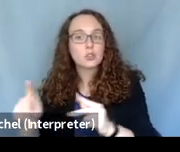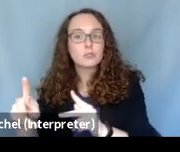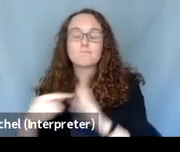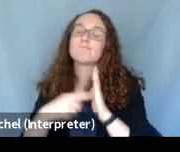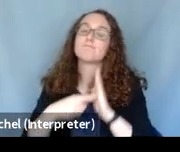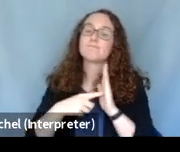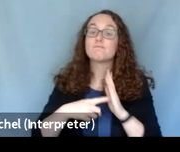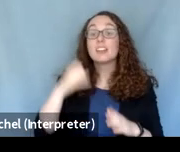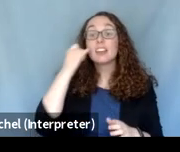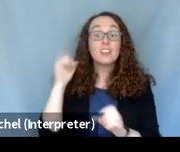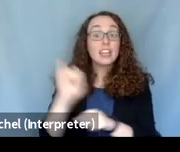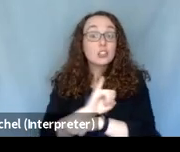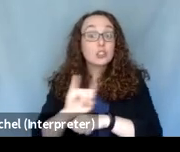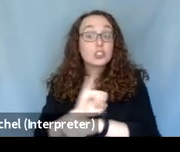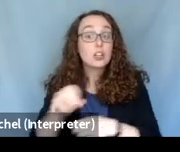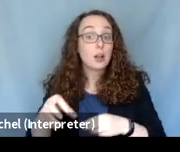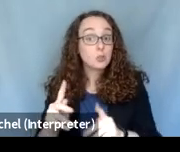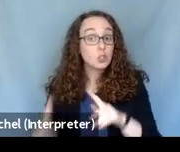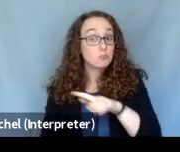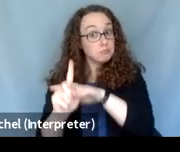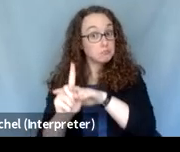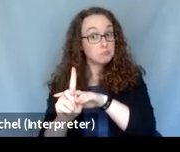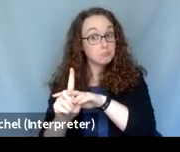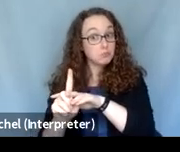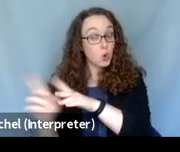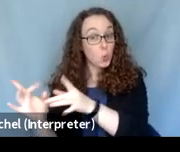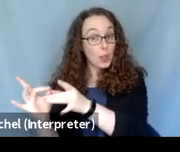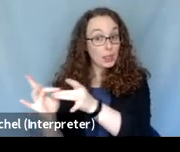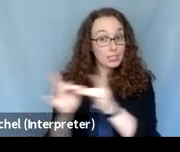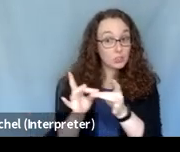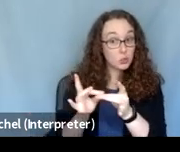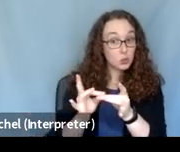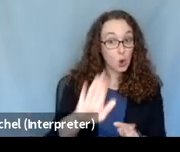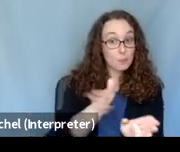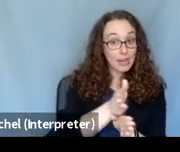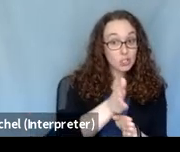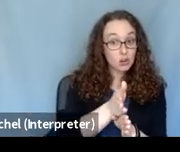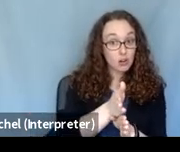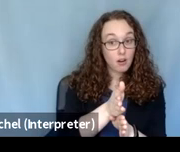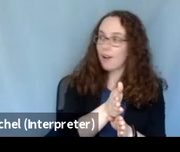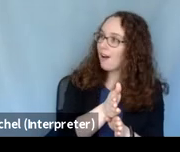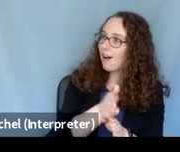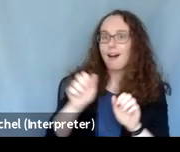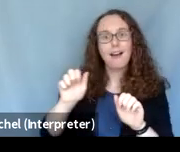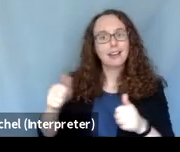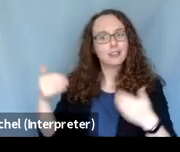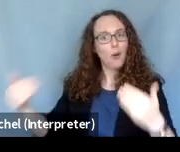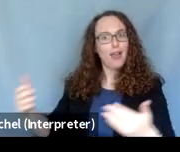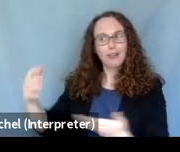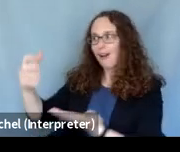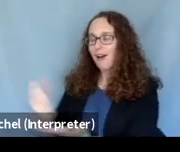available that is related to your major you can take advantage of that and it may help you